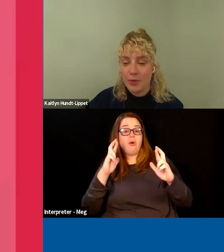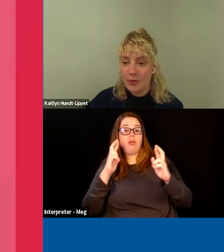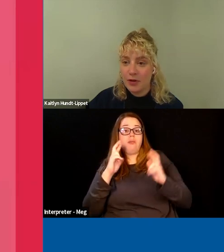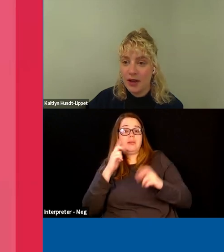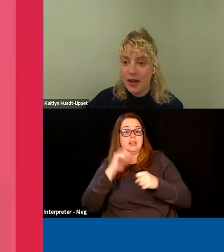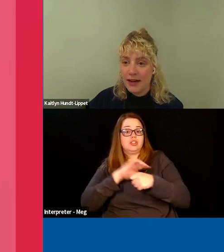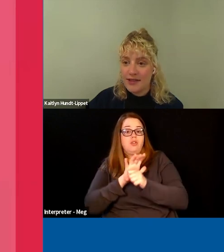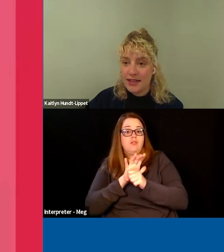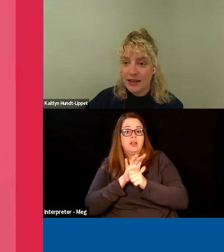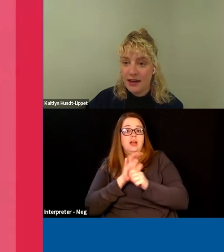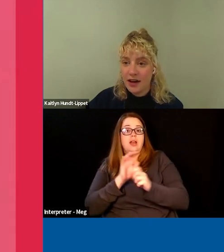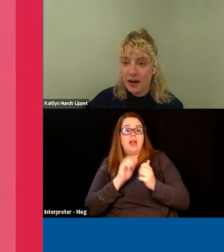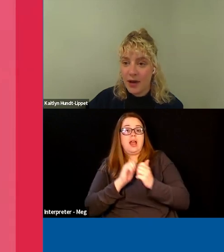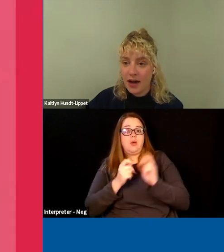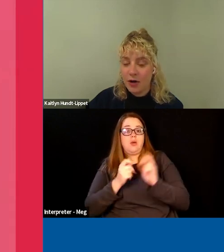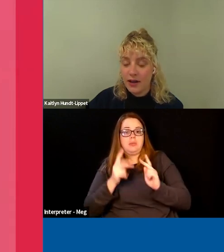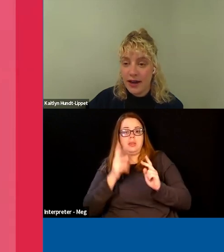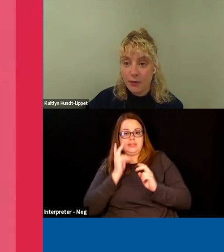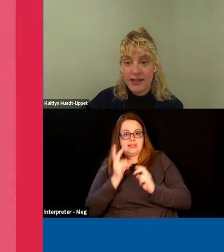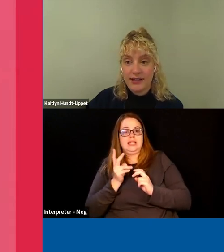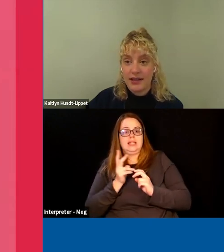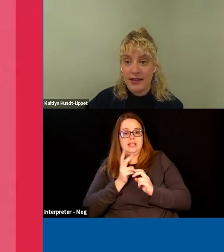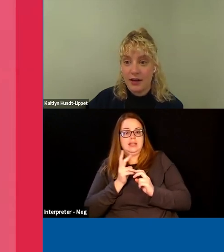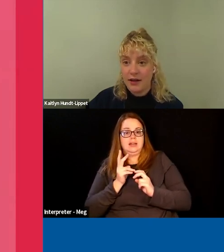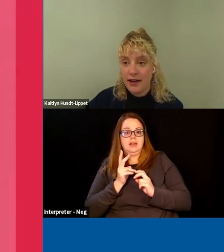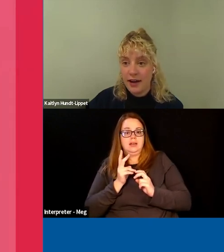how people have seen how inequities in internet